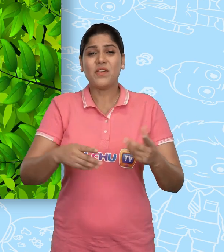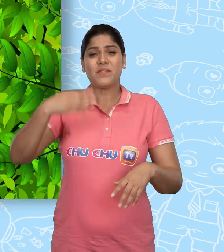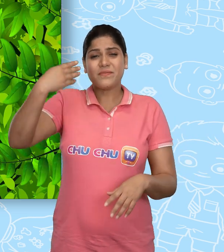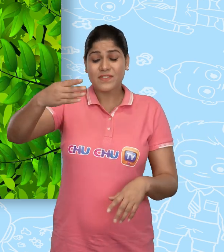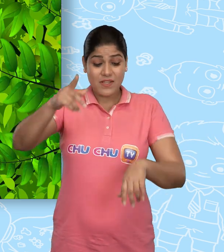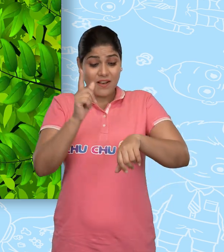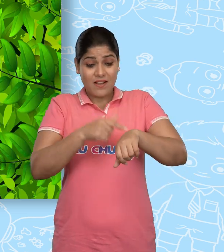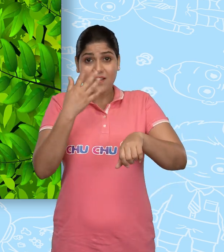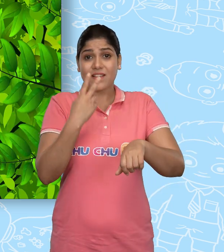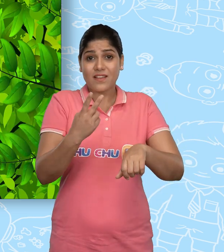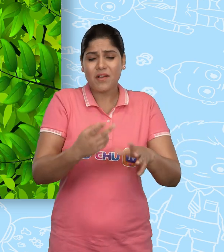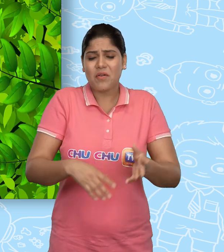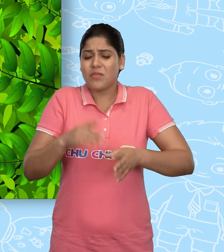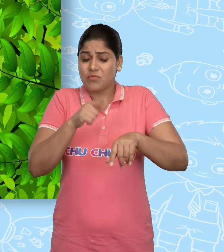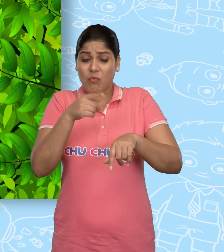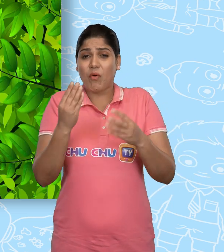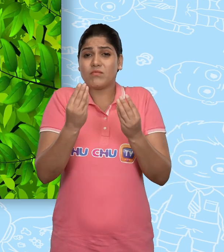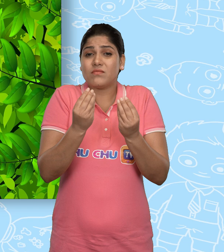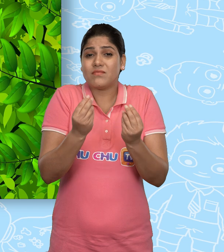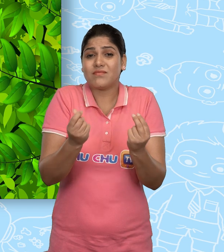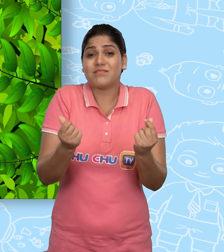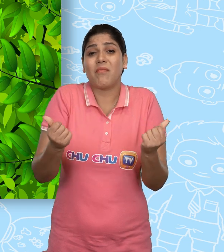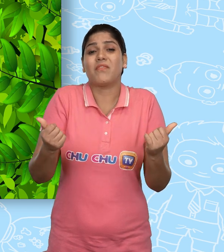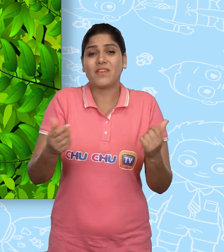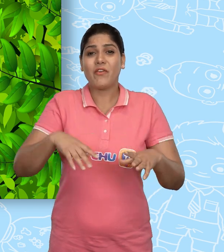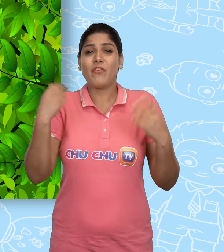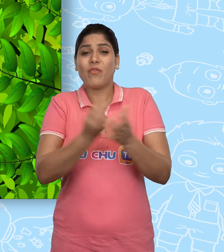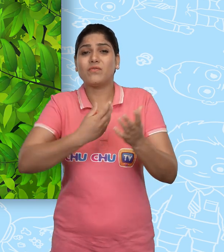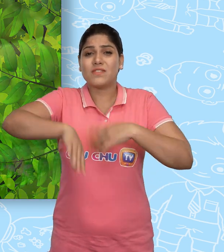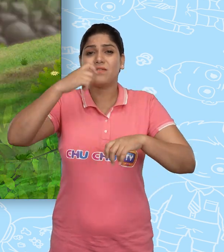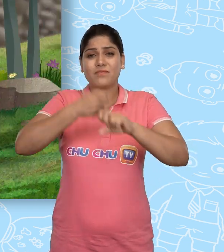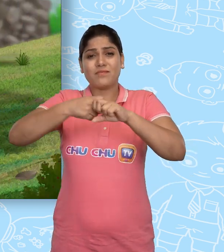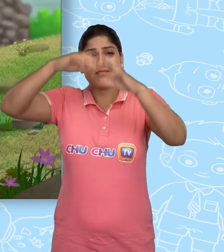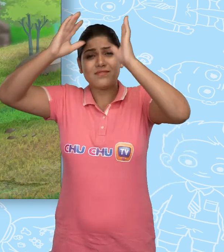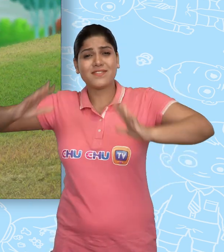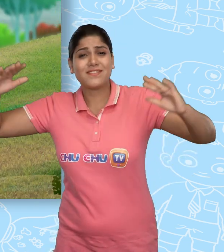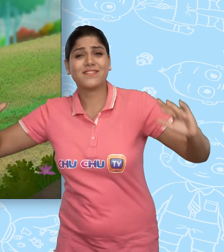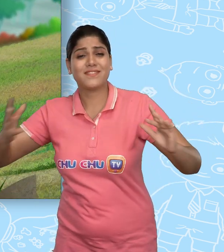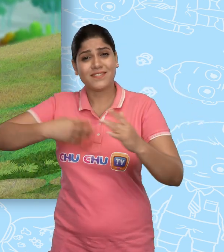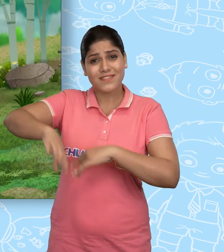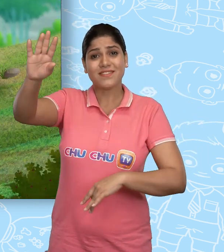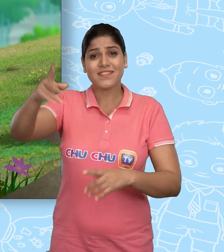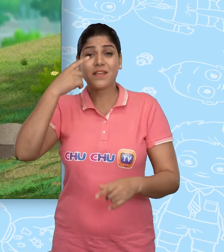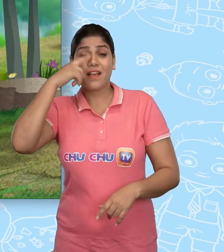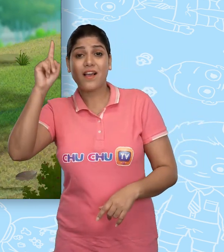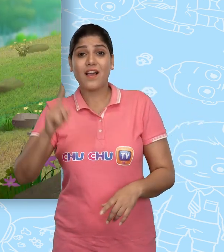He also touched the leaf which felt very smooth. They then drove to up to the mountains.